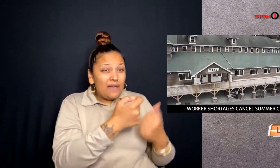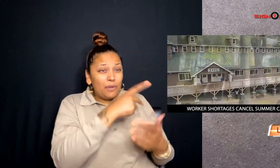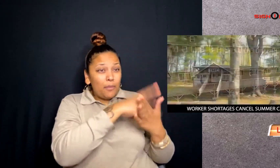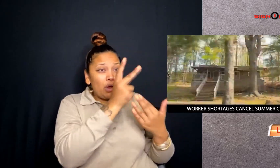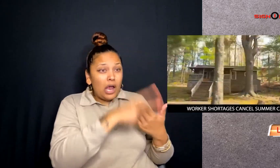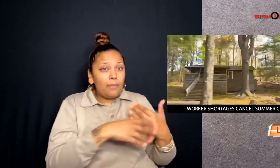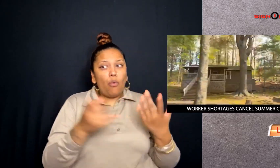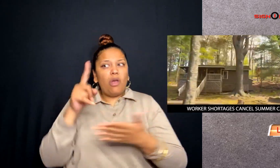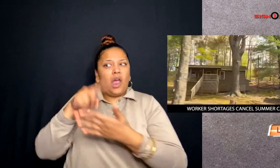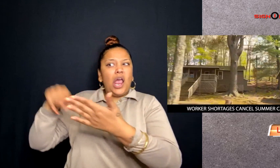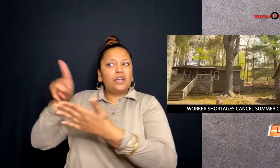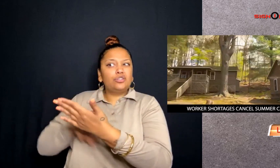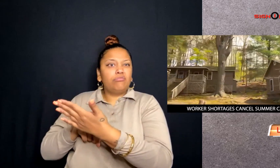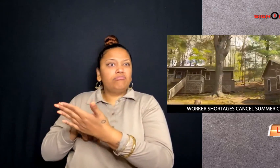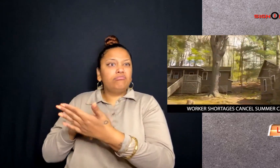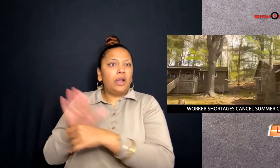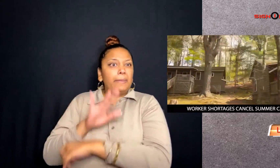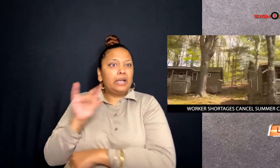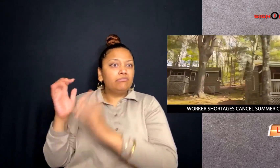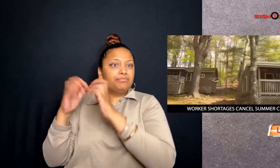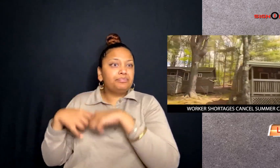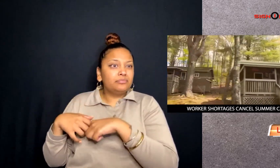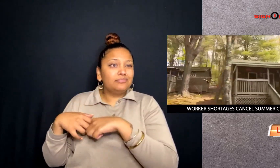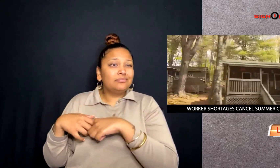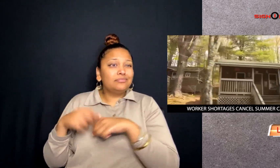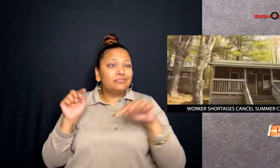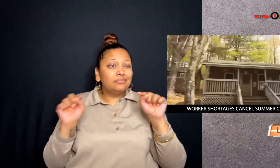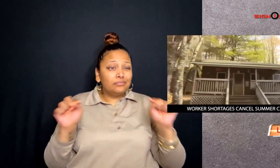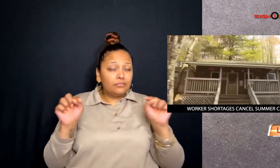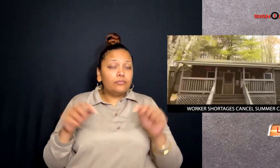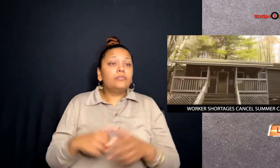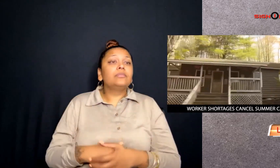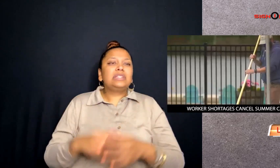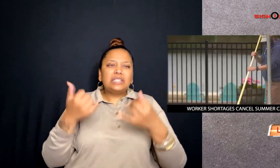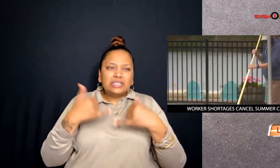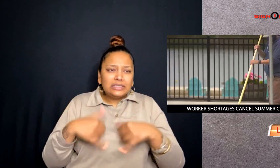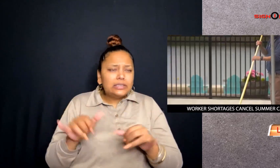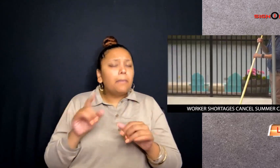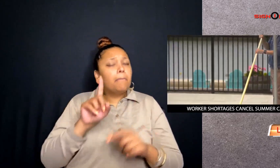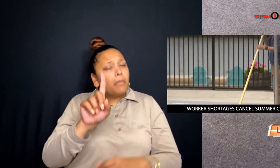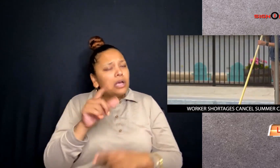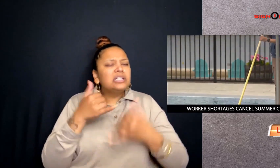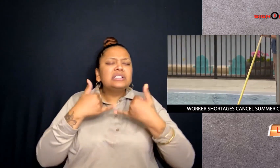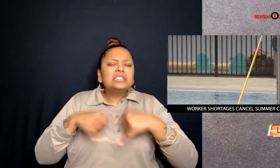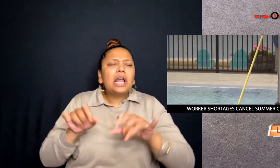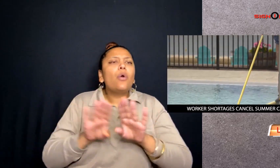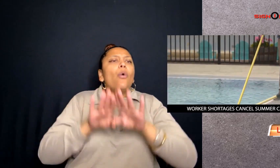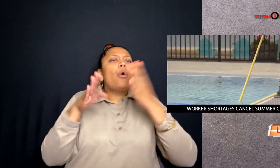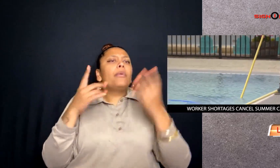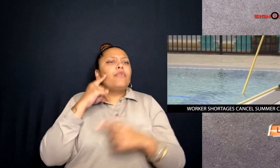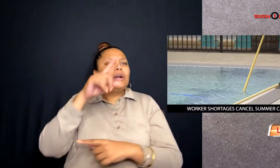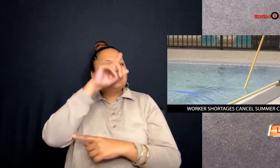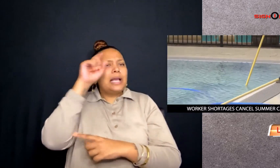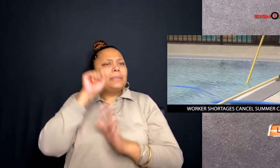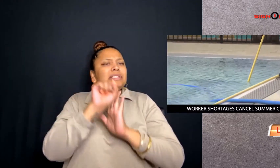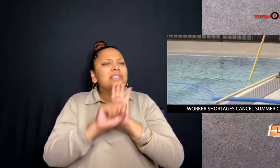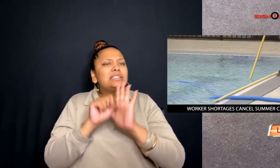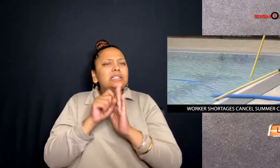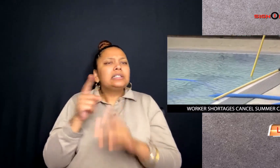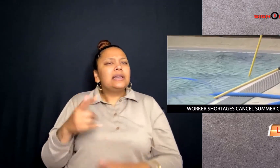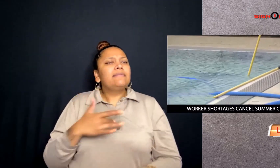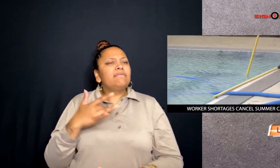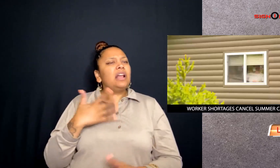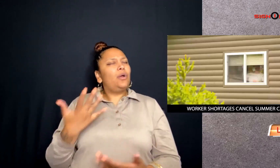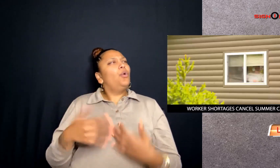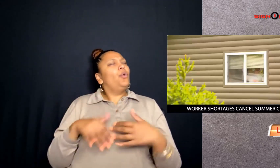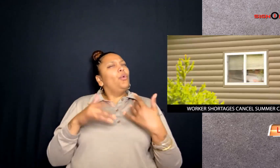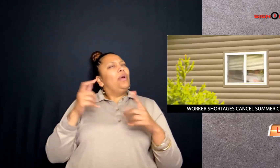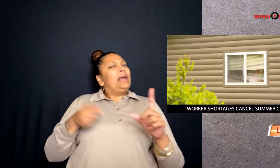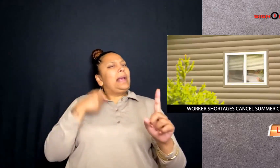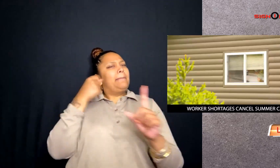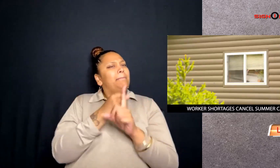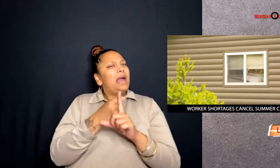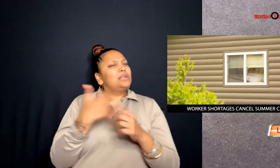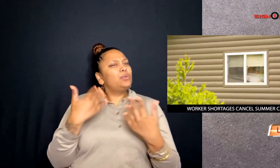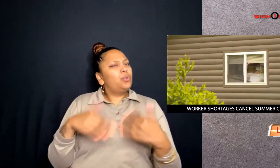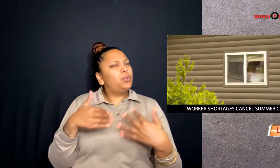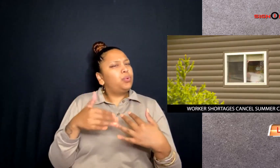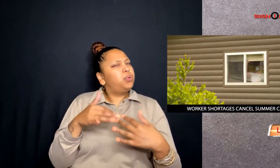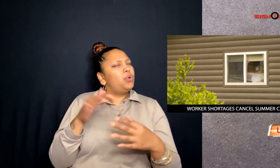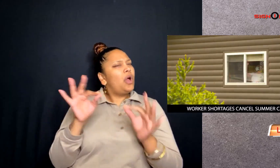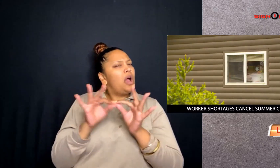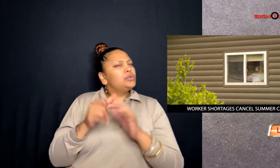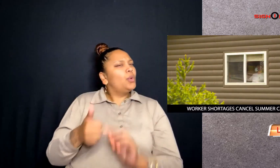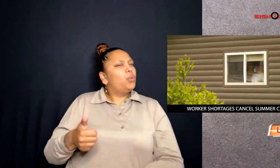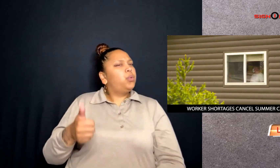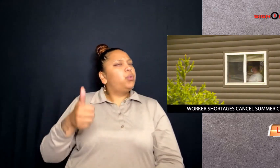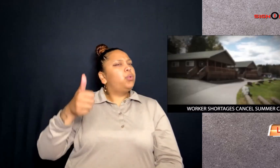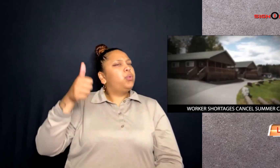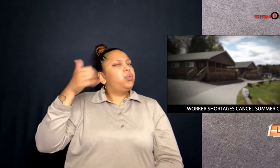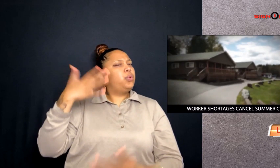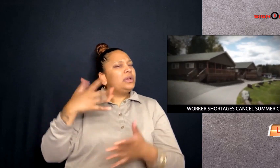or cancel completely and those camps still open for the summer